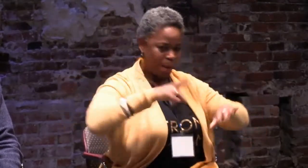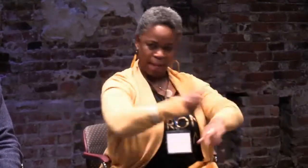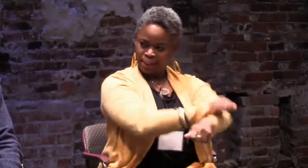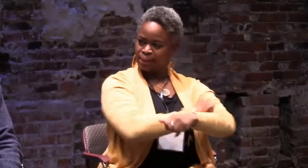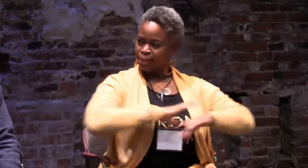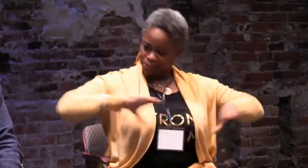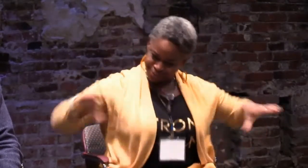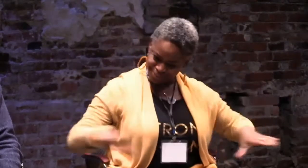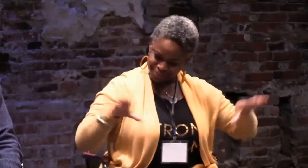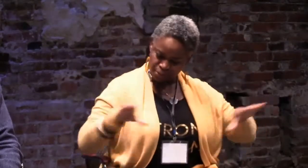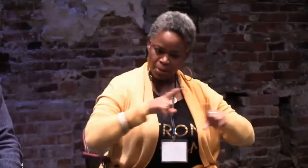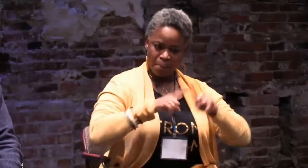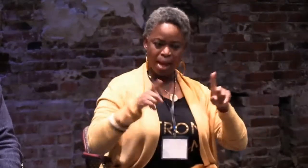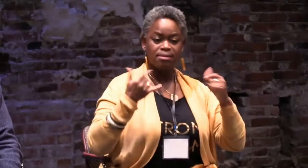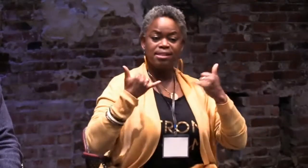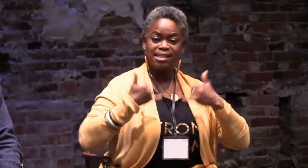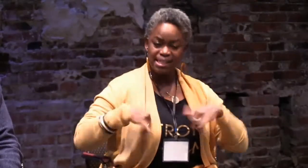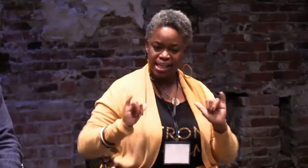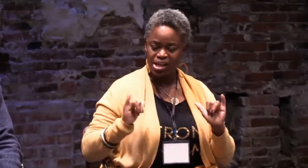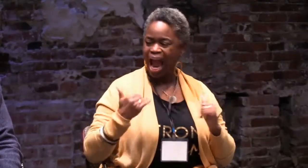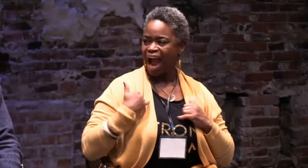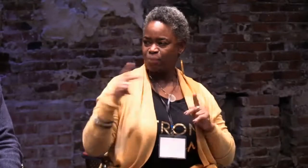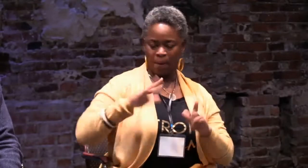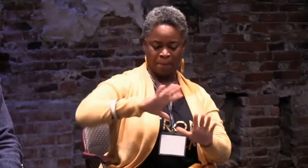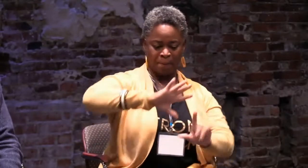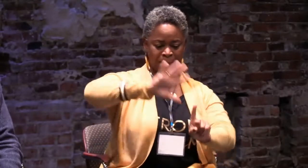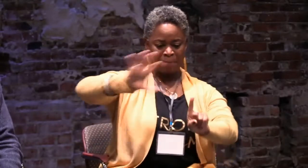And there are folks that are expecting some things from me, so I gotta show up.